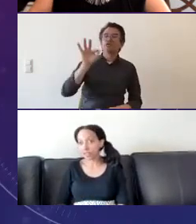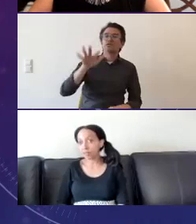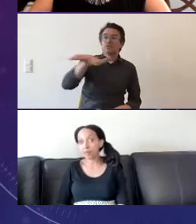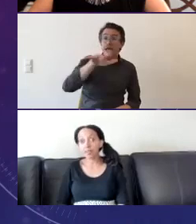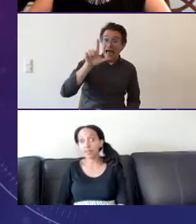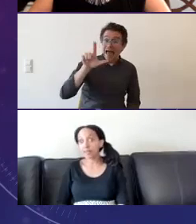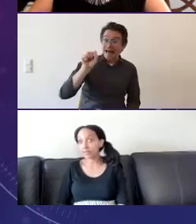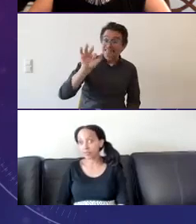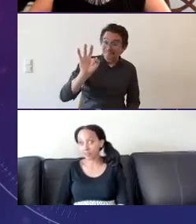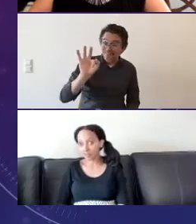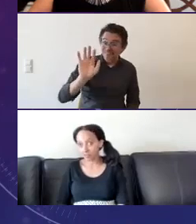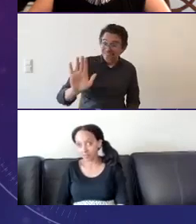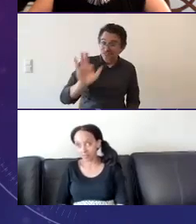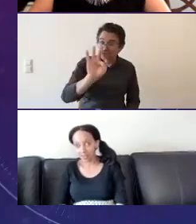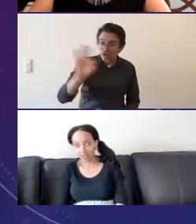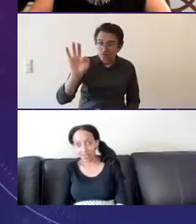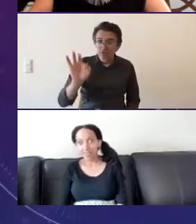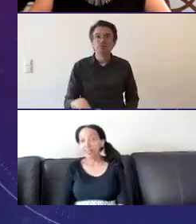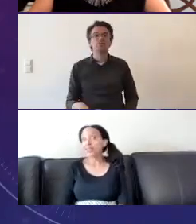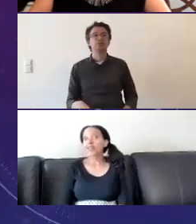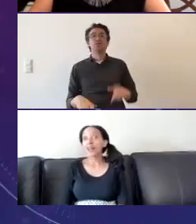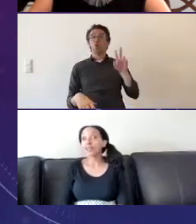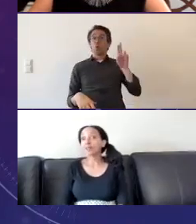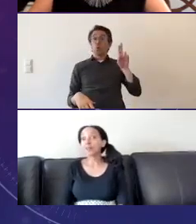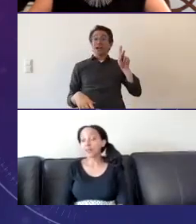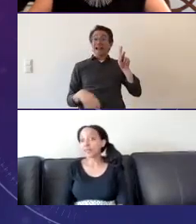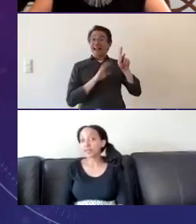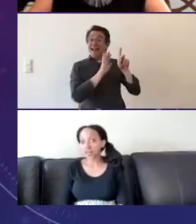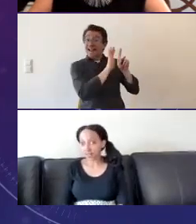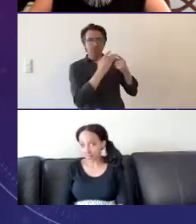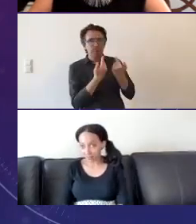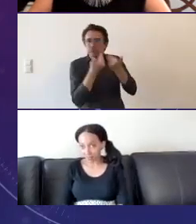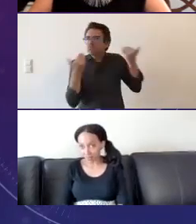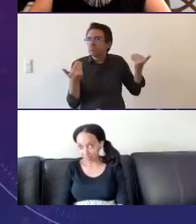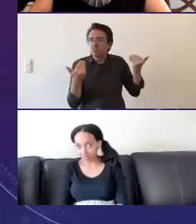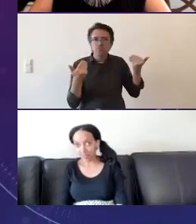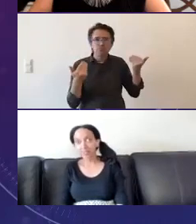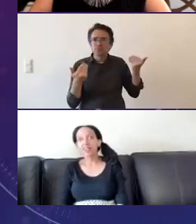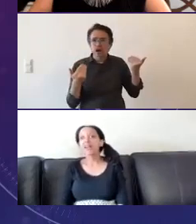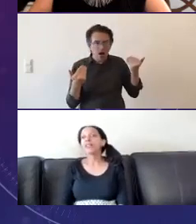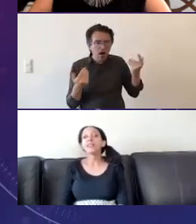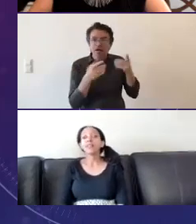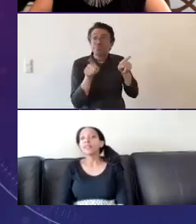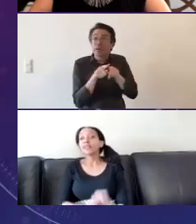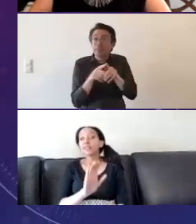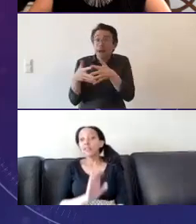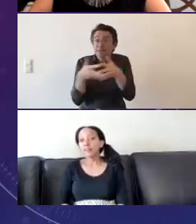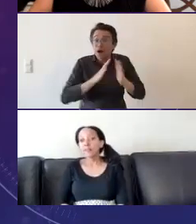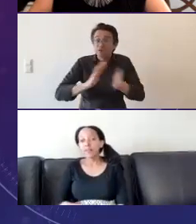it makes no sense to me we call it British sign language so differently